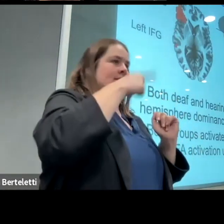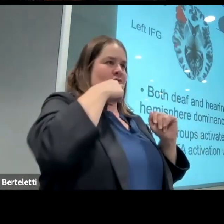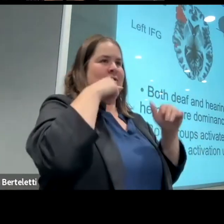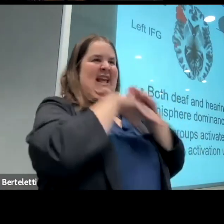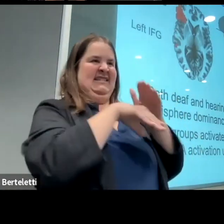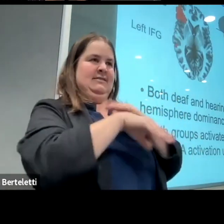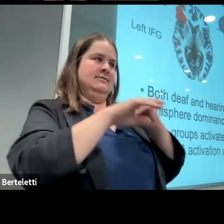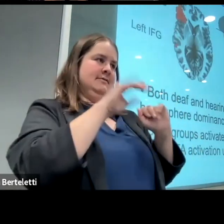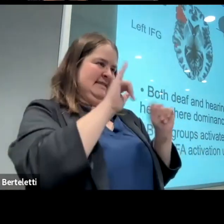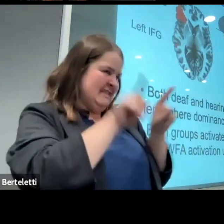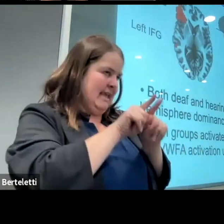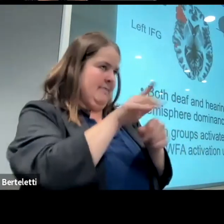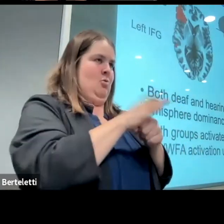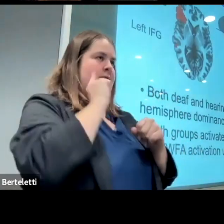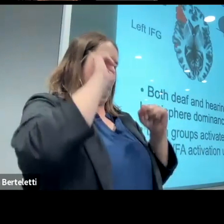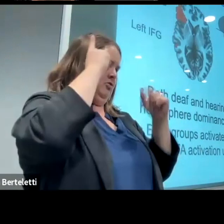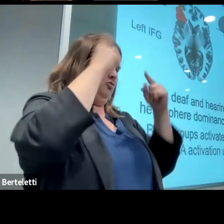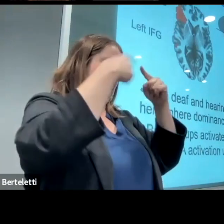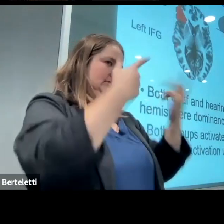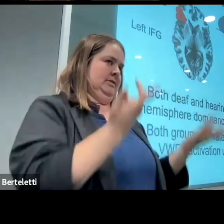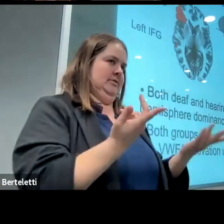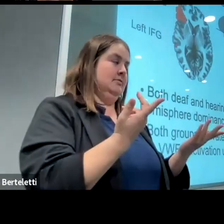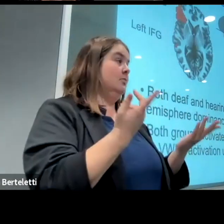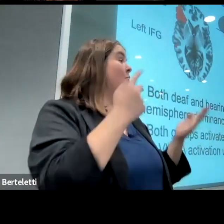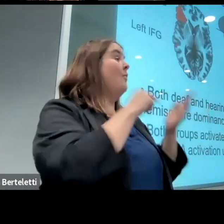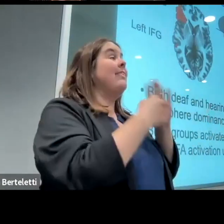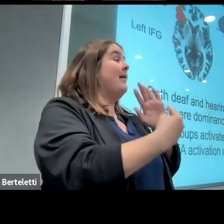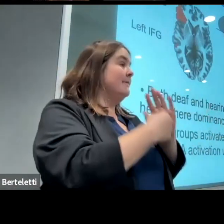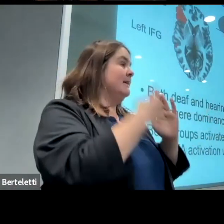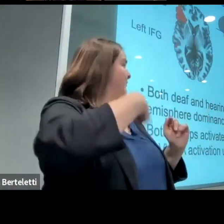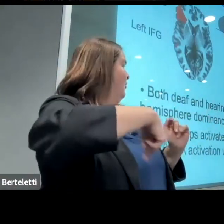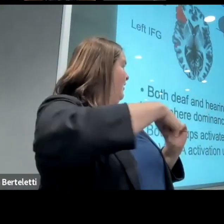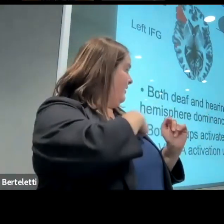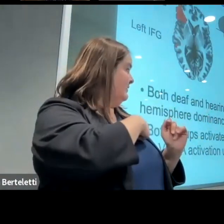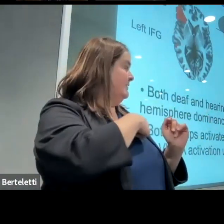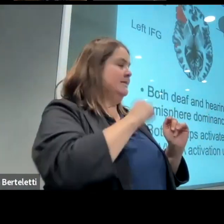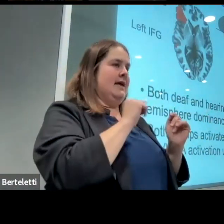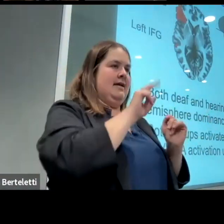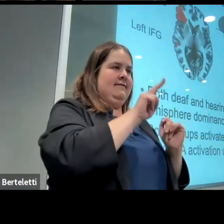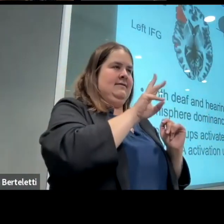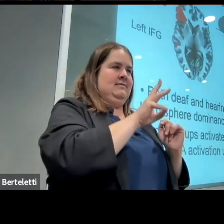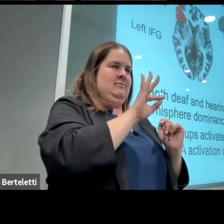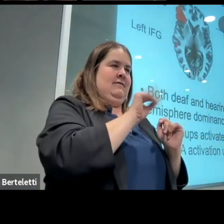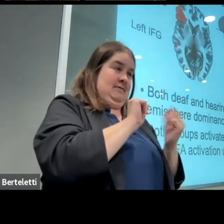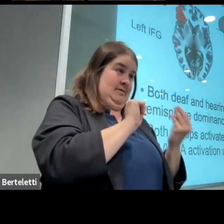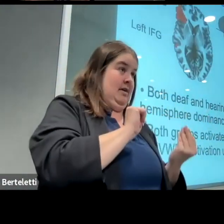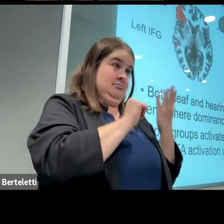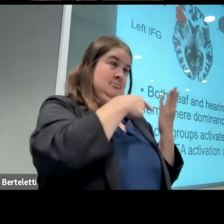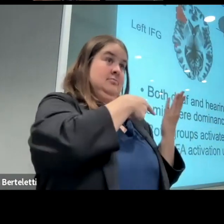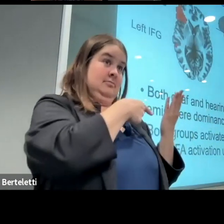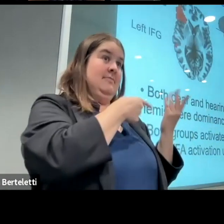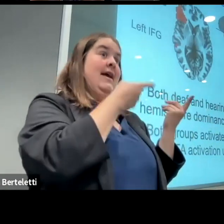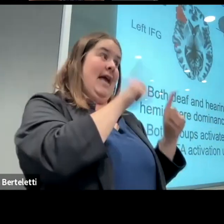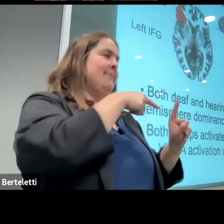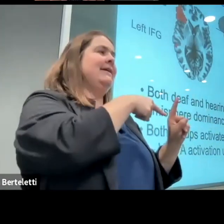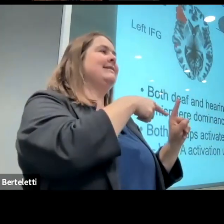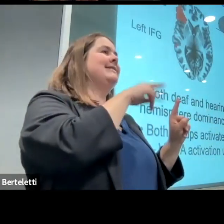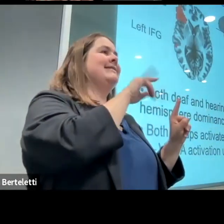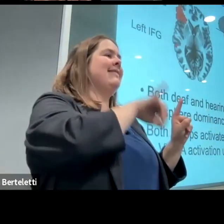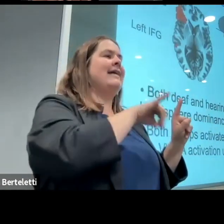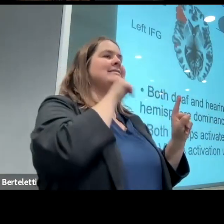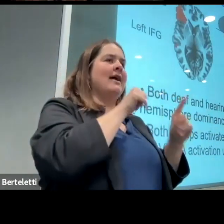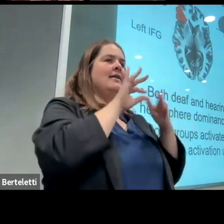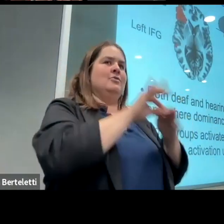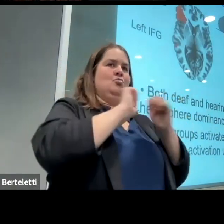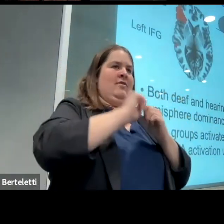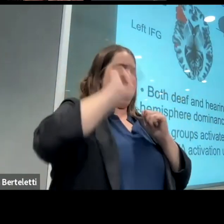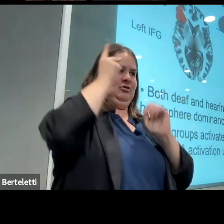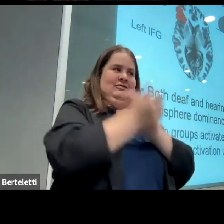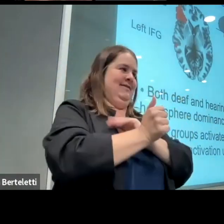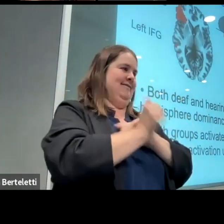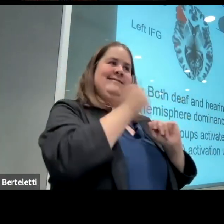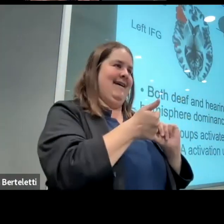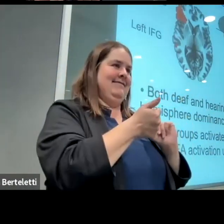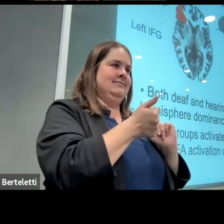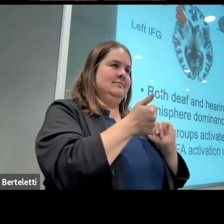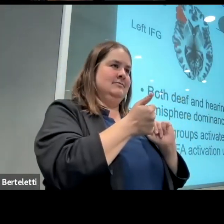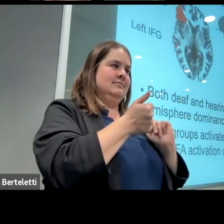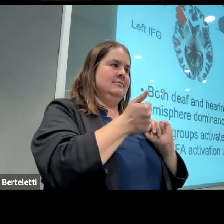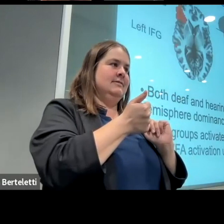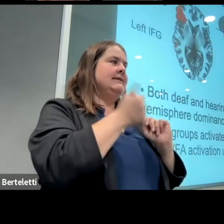So what that tells us is that activating this region, this visual word form area does not depend on phonological skill. We didn't see weaker activation in the deaf readers compared to the hearing readers.